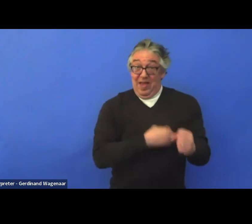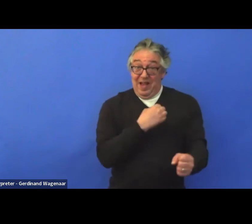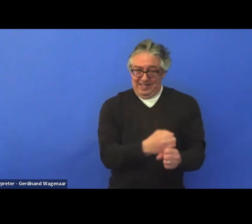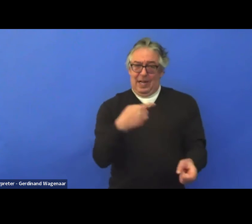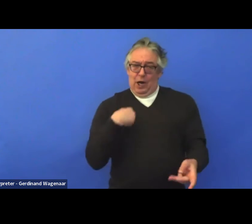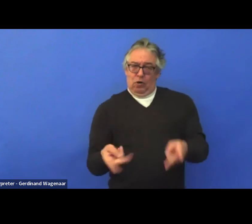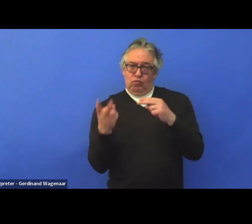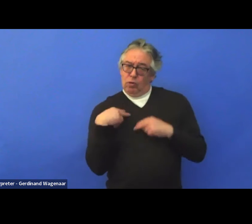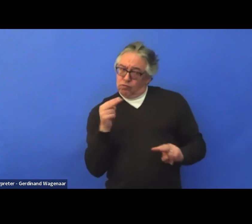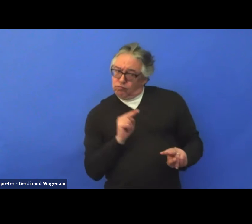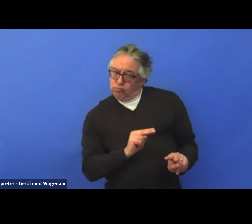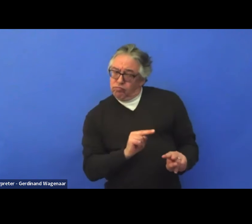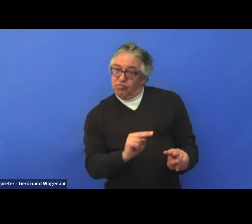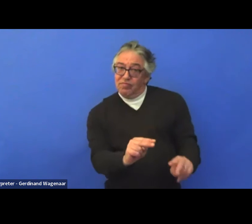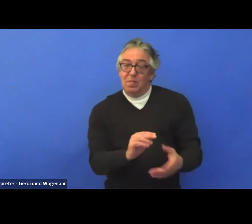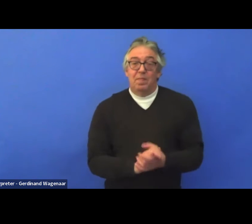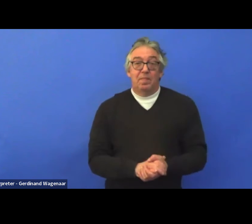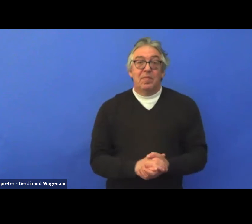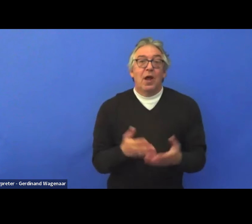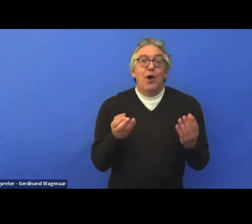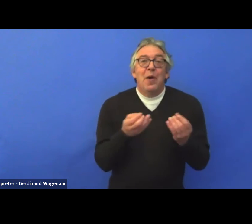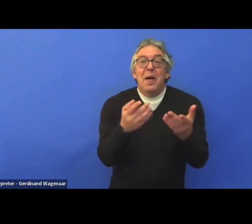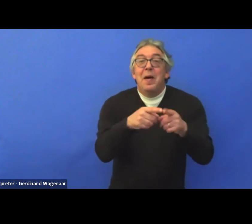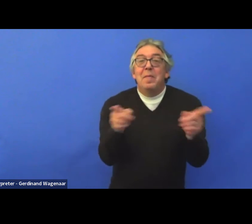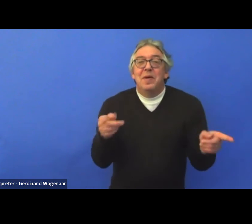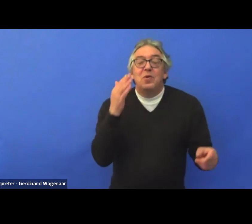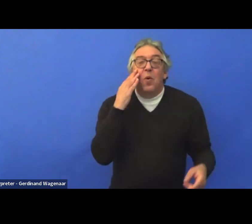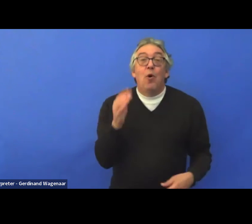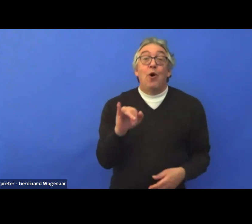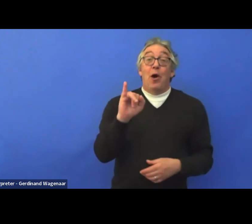And as many of you are aware, it was designed as a learning programme.